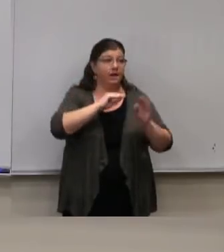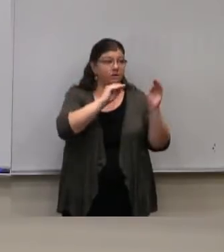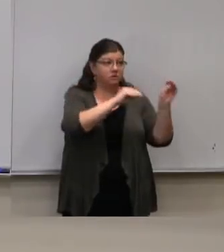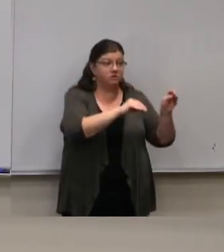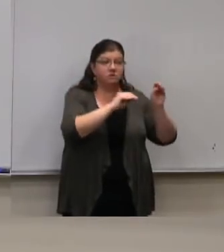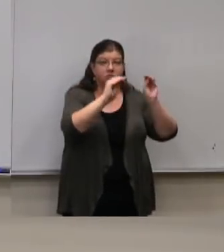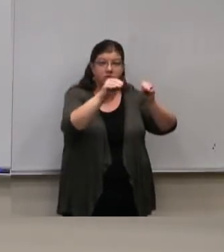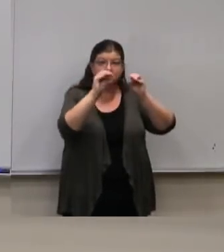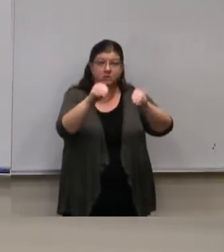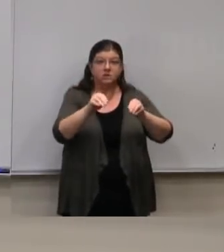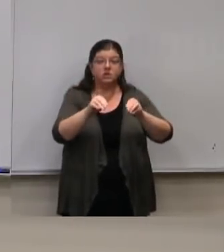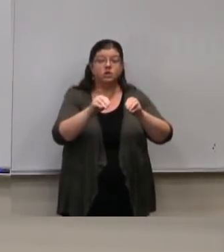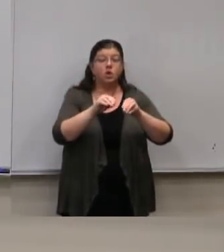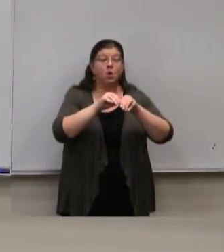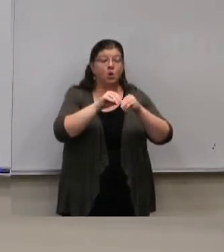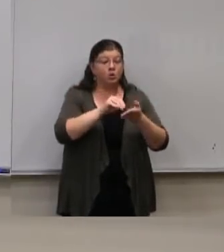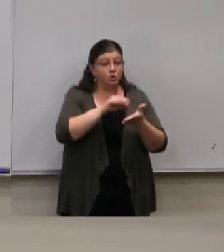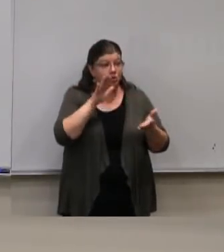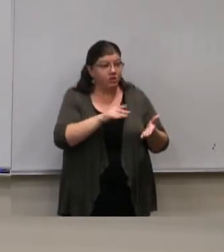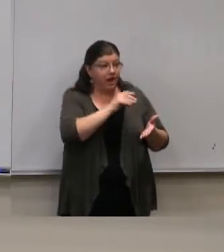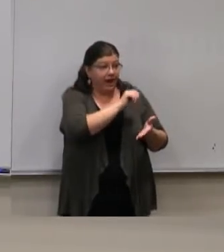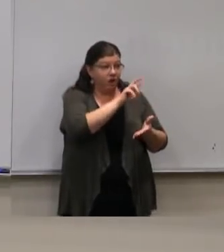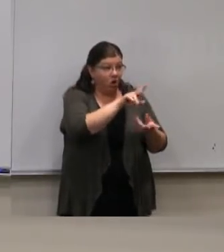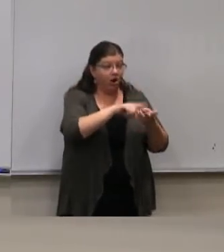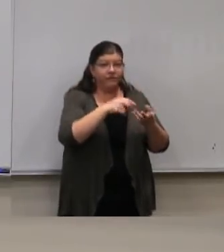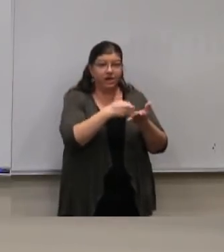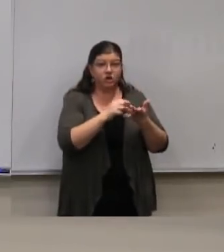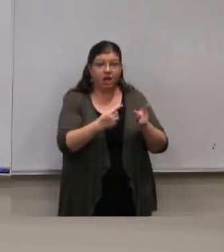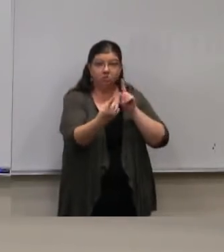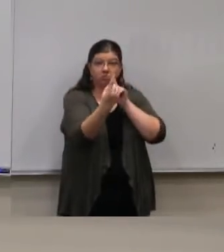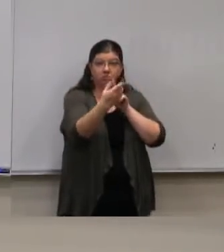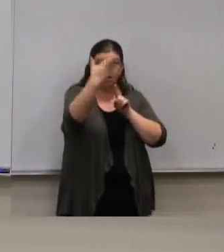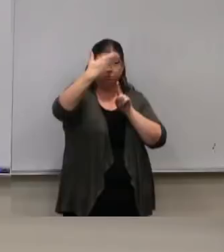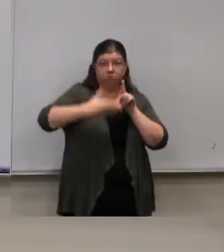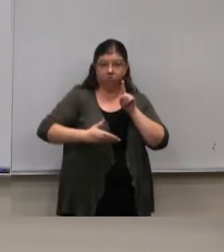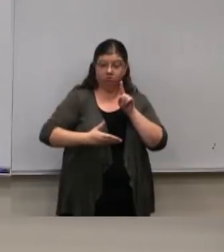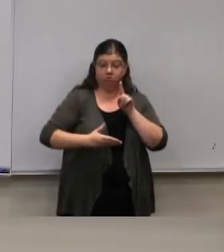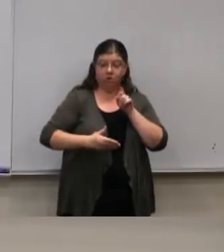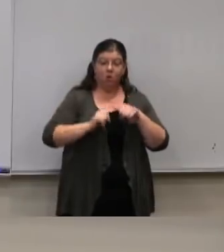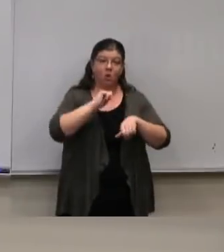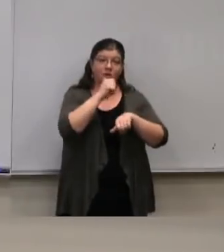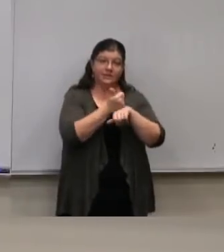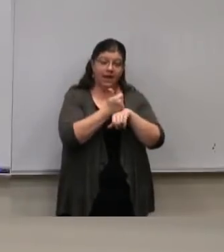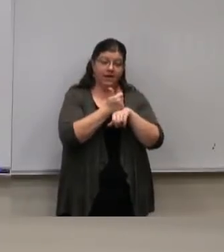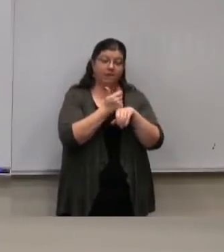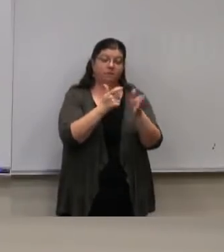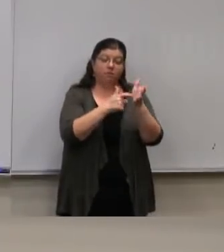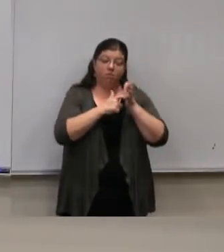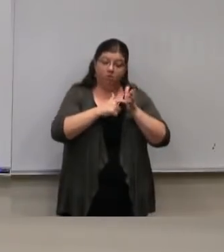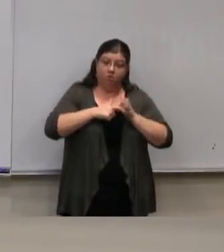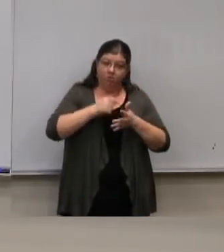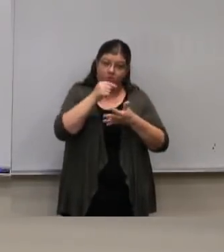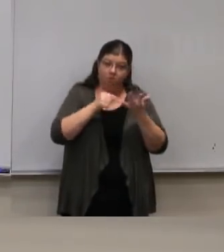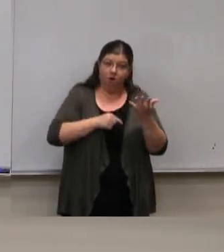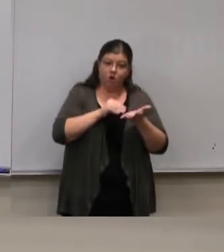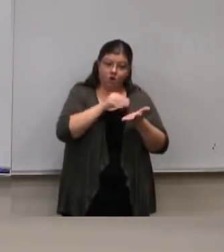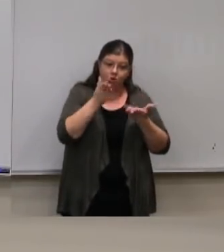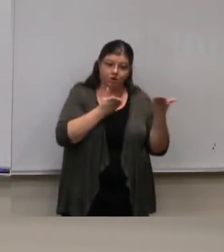where students would interact. Today in A&R and financial aid. We're gonna set up protocols within the Student Services building as to how many students can be in there.